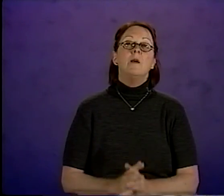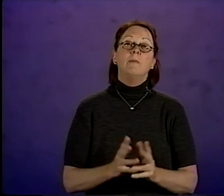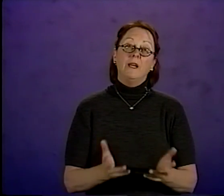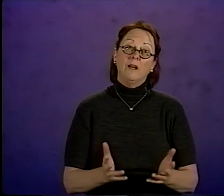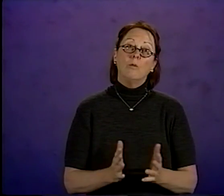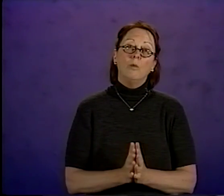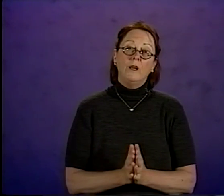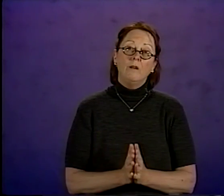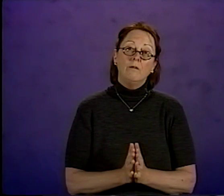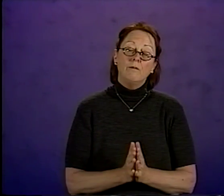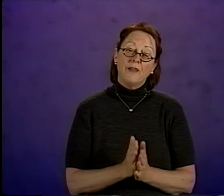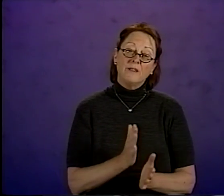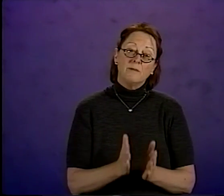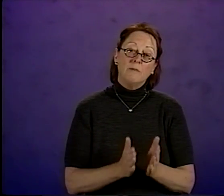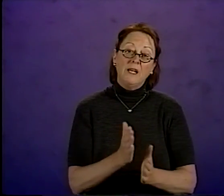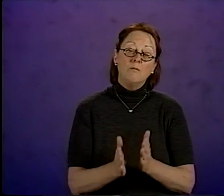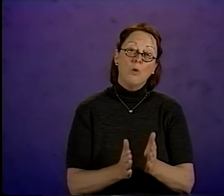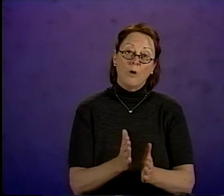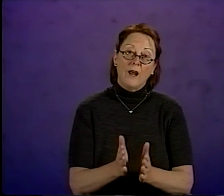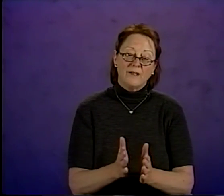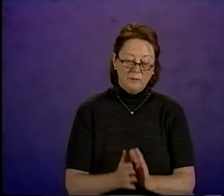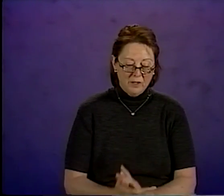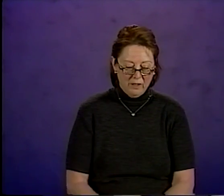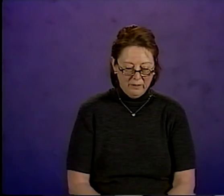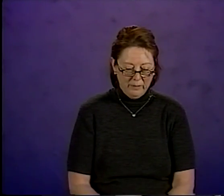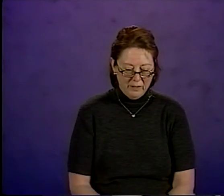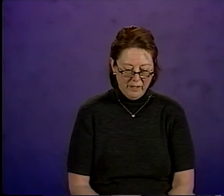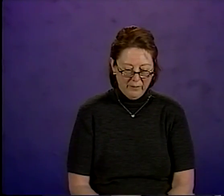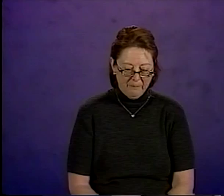Meaning we think -- mean more as we talk to each other.